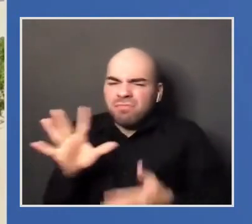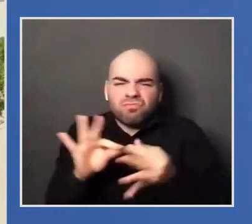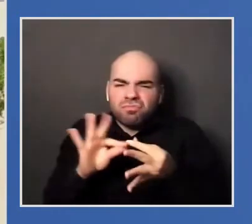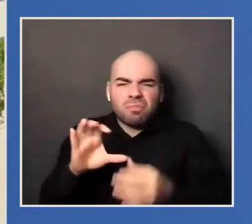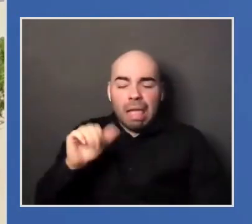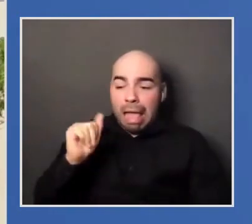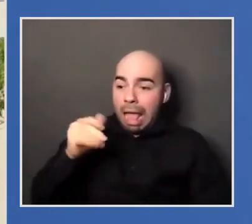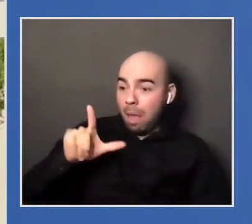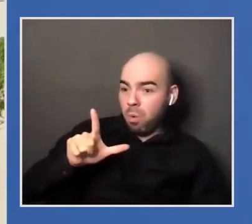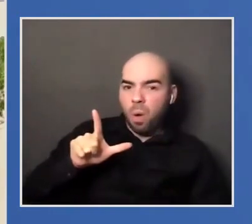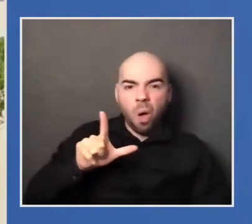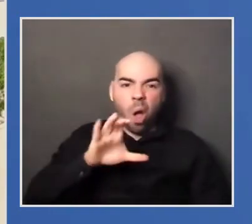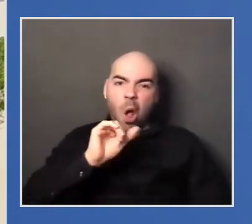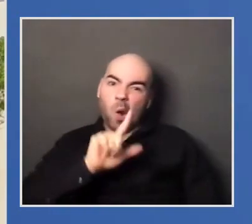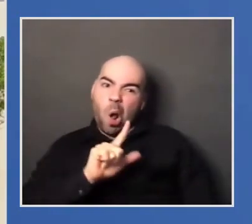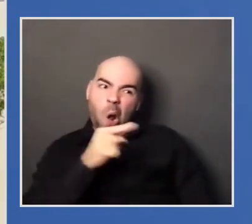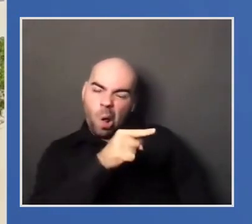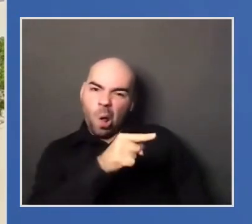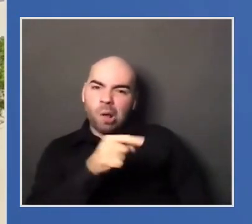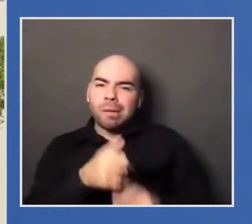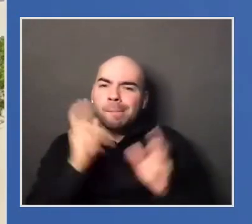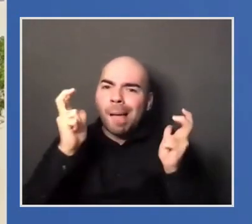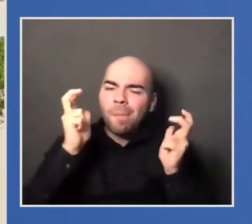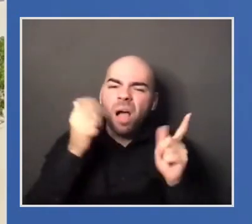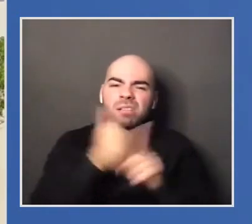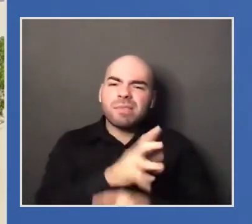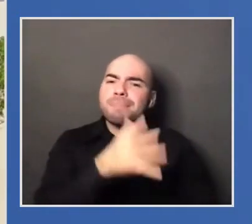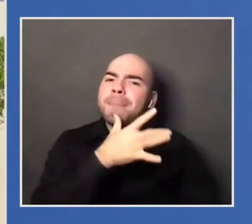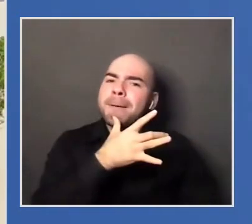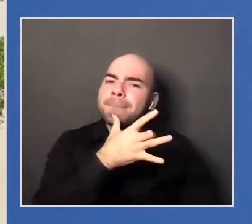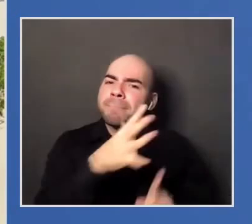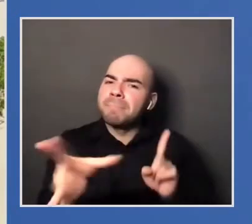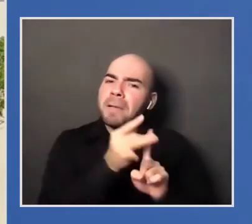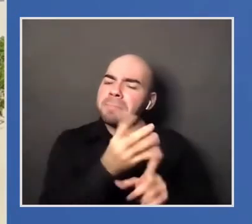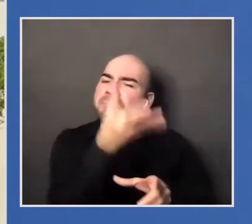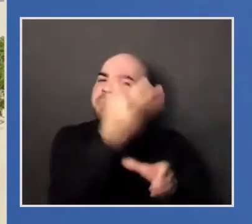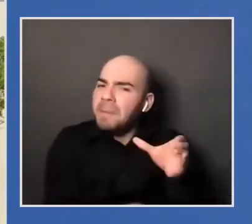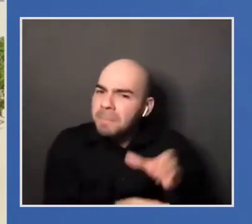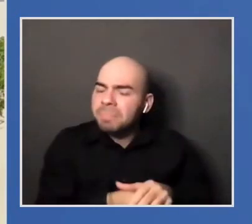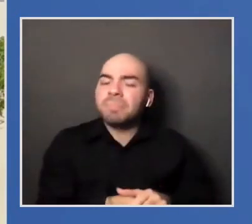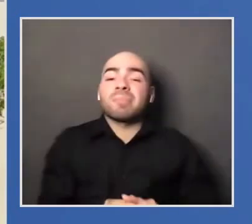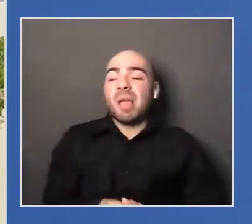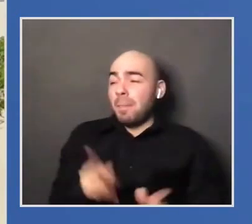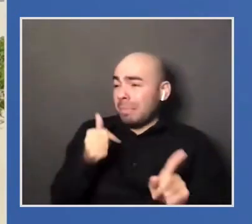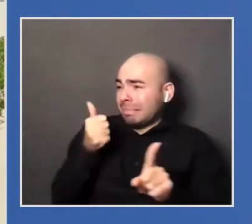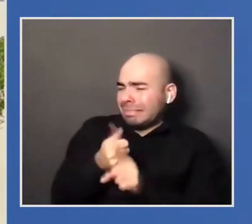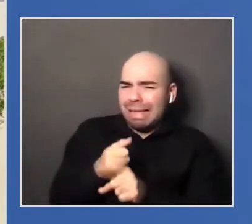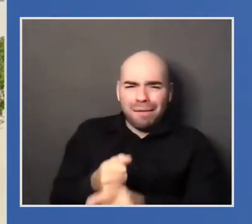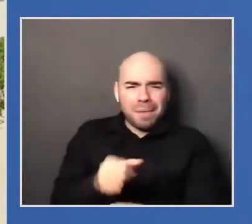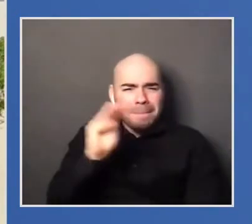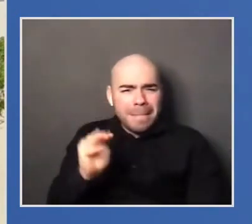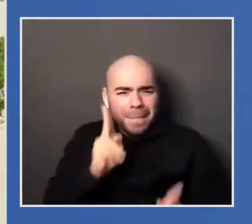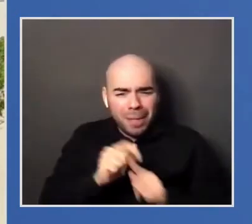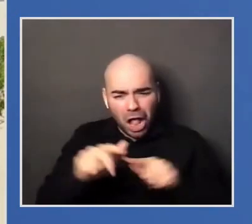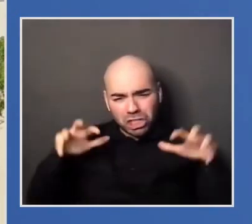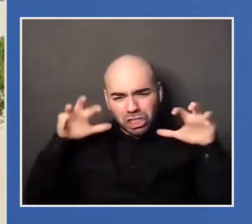BUT WE'VE GOT TO ACT NOW. THIS COUNTRY CANNOT AFFORD TO WEIGH FOUR YEARS OF DONALD